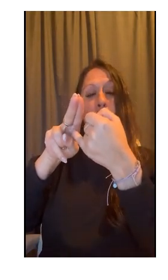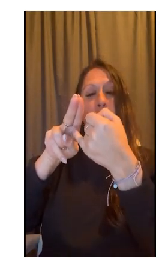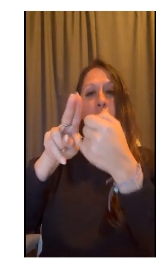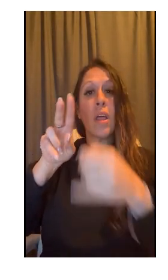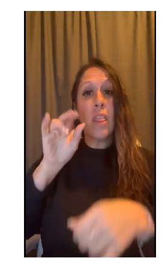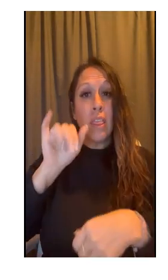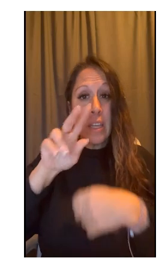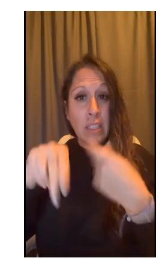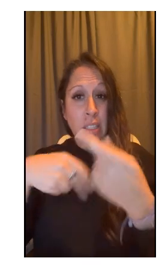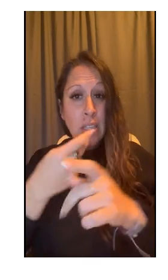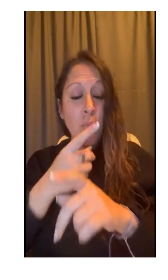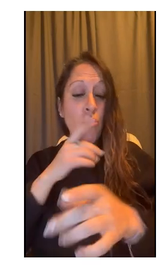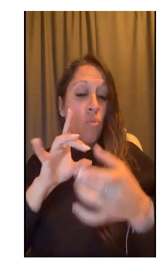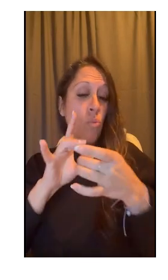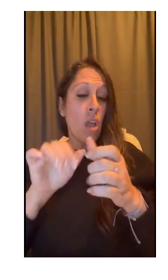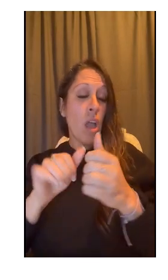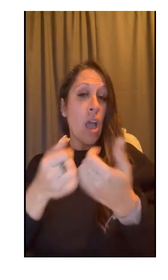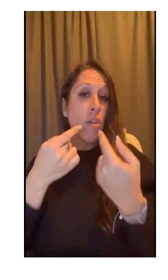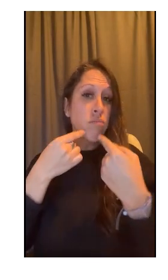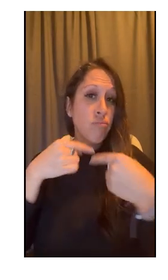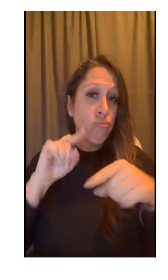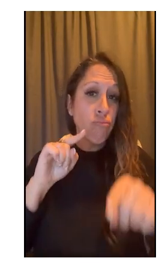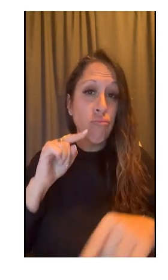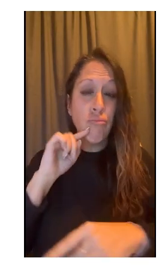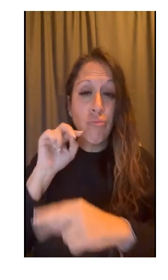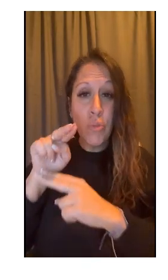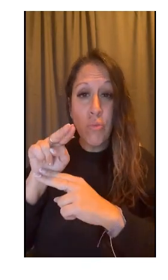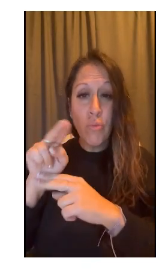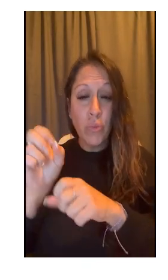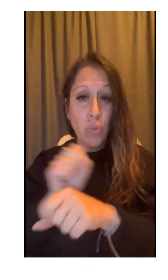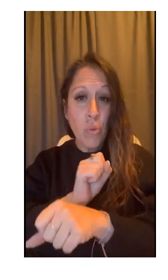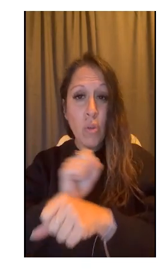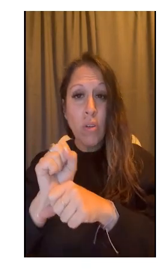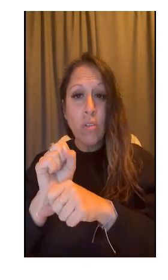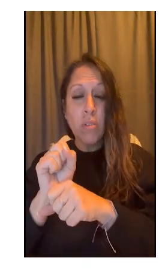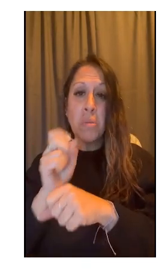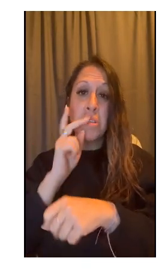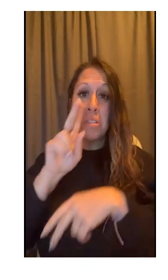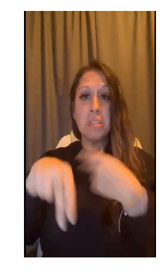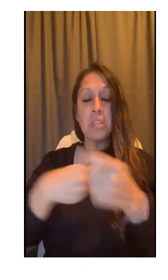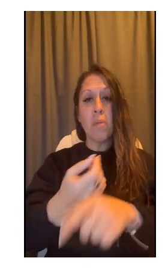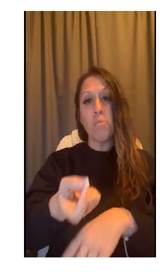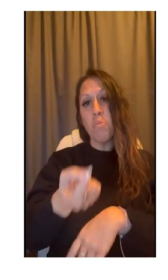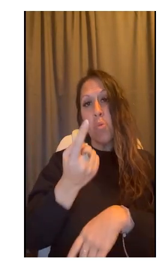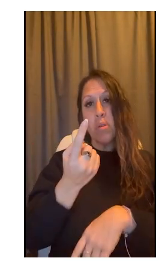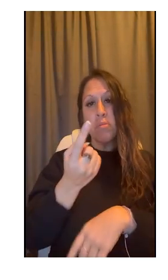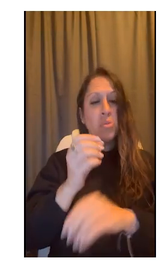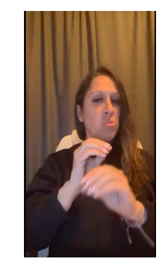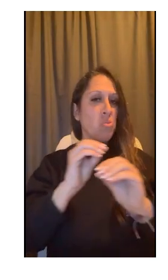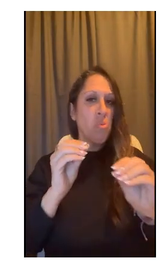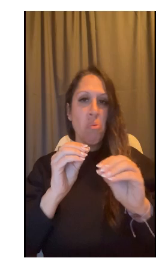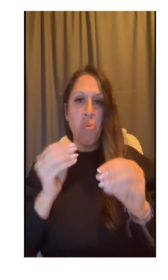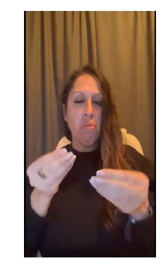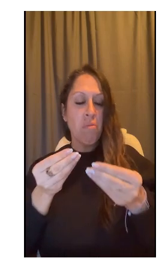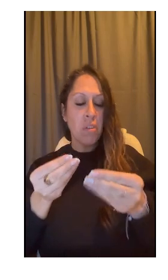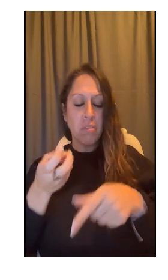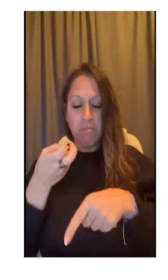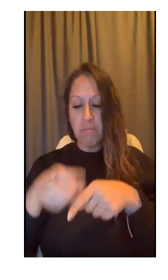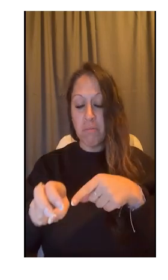So we have seen type one tongue ties with babies who are not having any feeding difficulties and type four tongue ties in babies